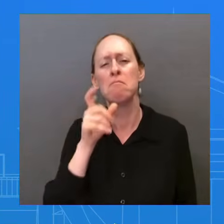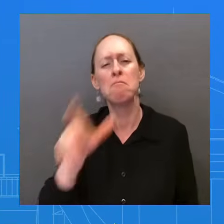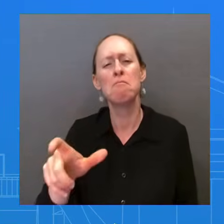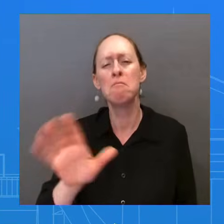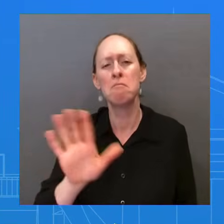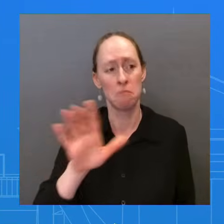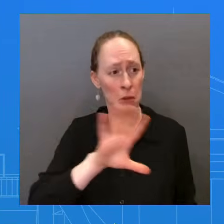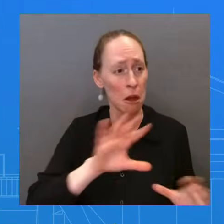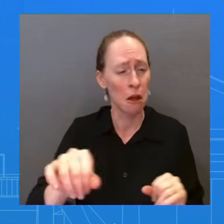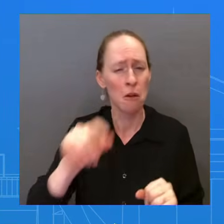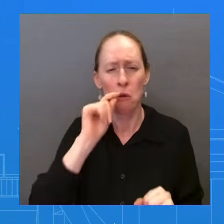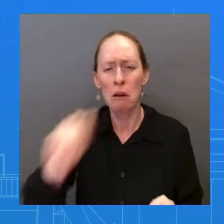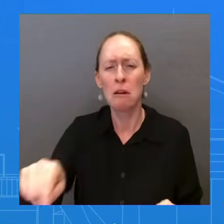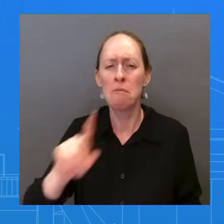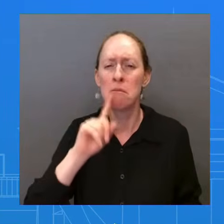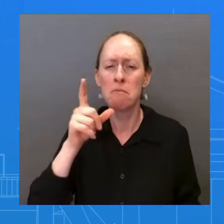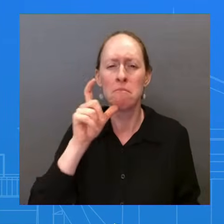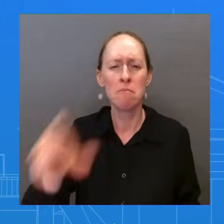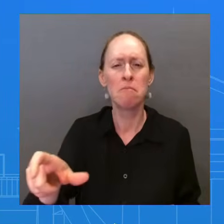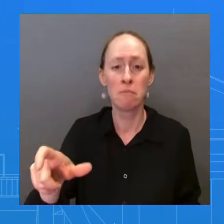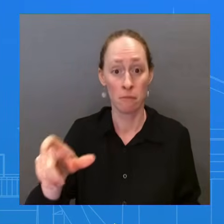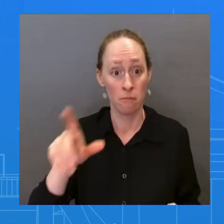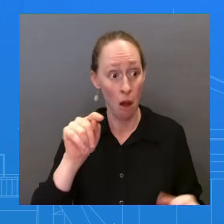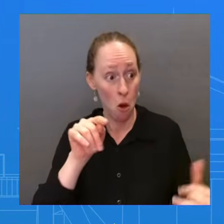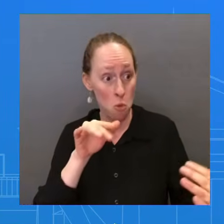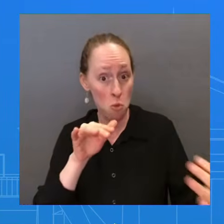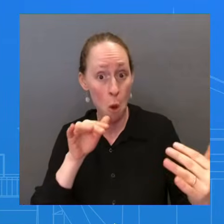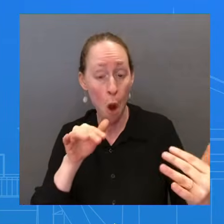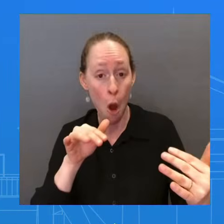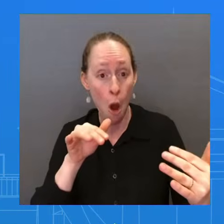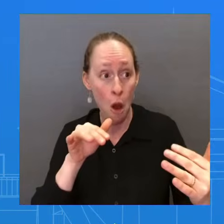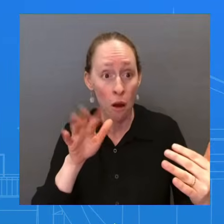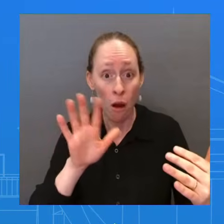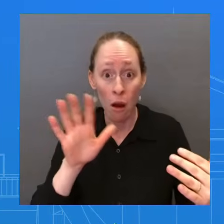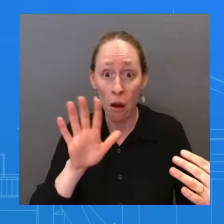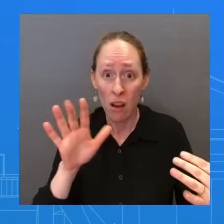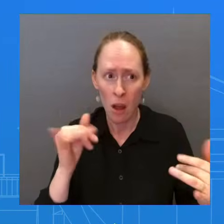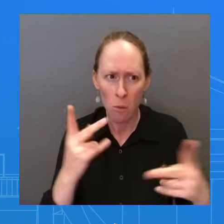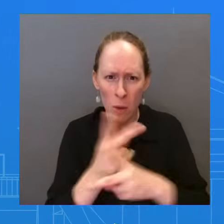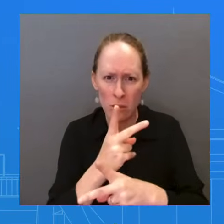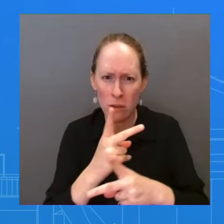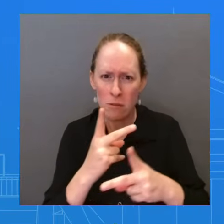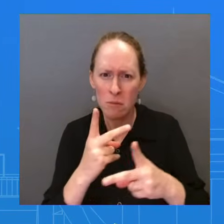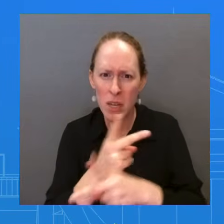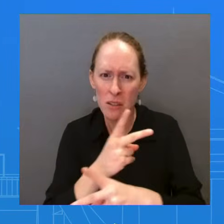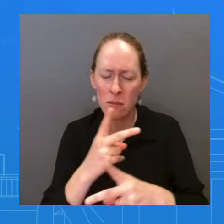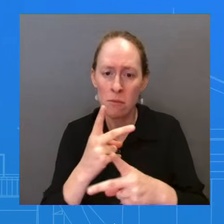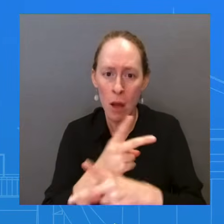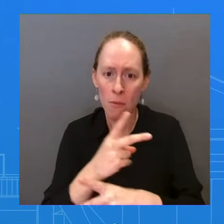that actually does suck in the West and NATO and the United States is not only not good for our national security interest,